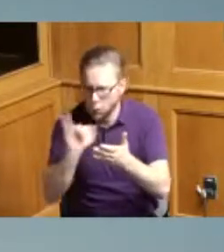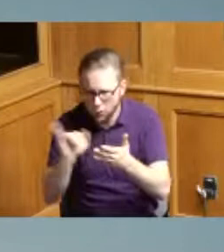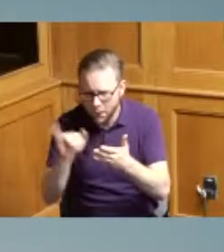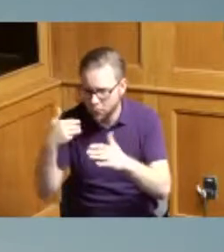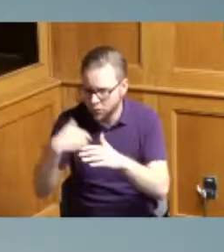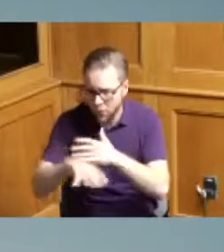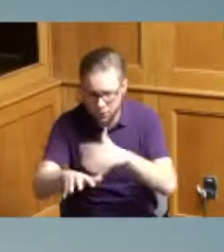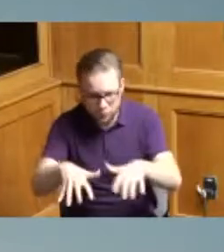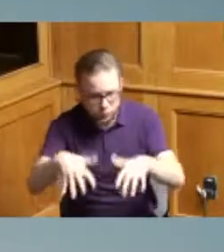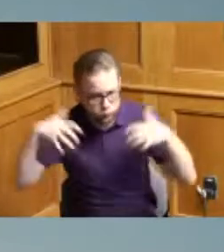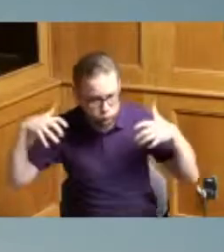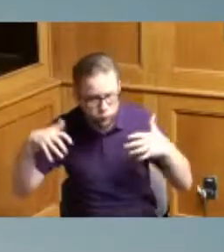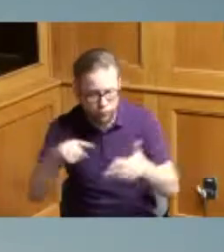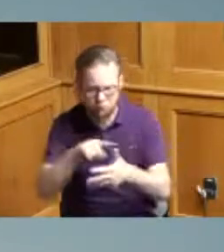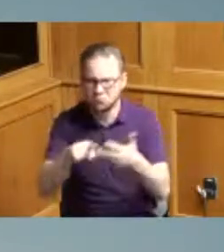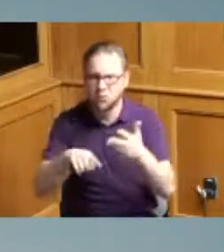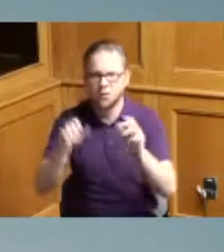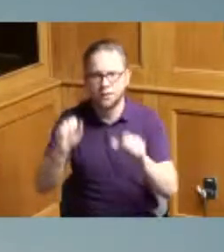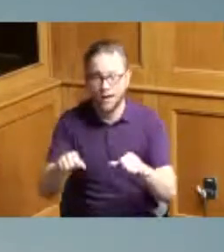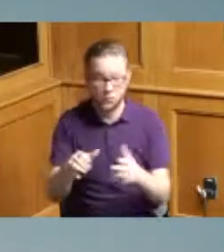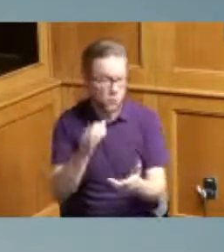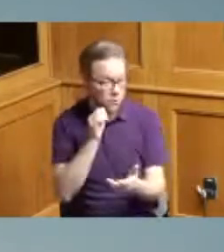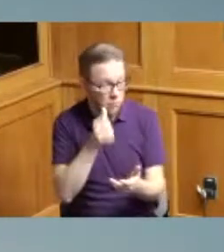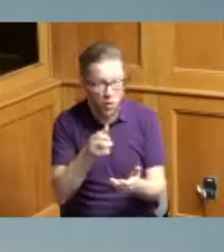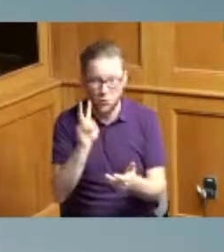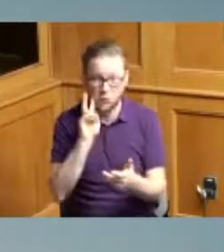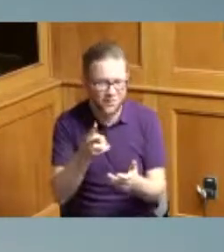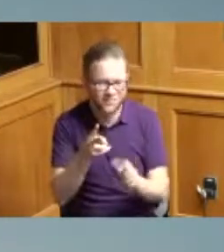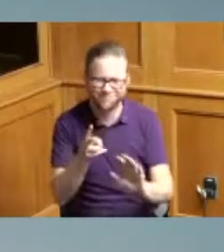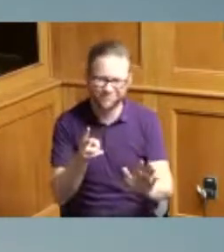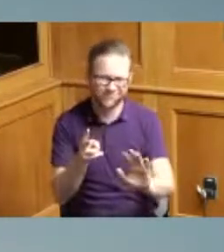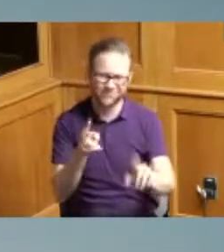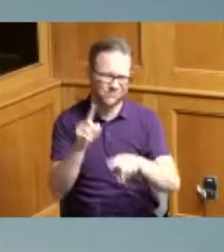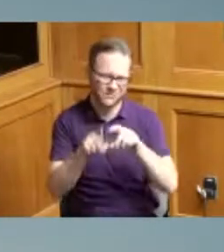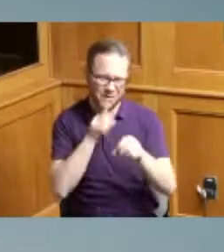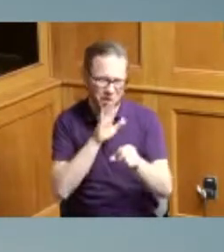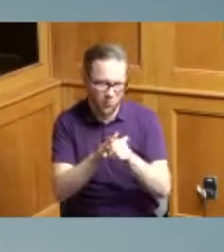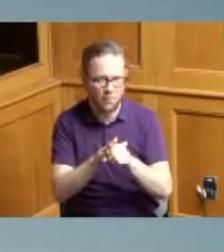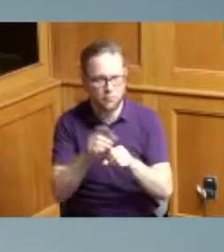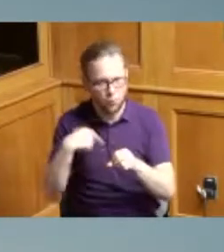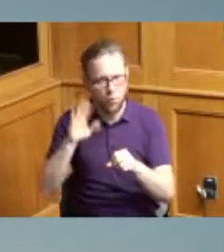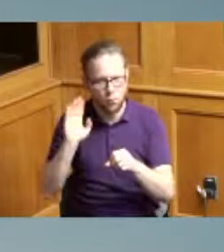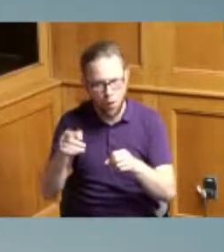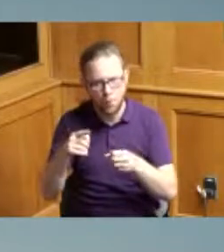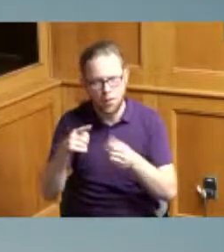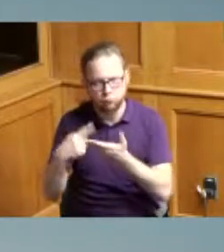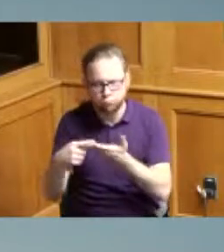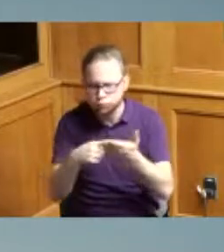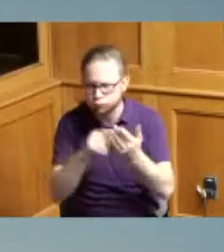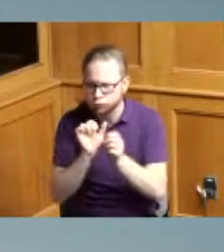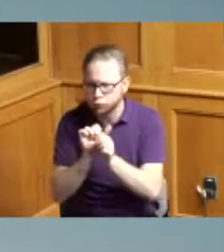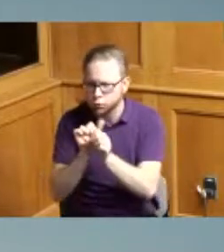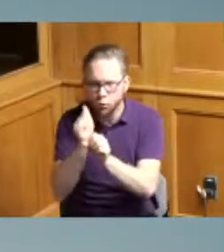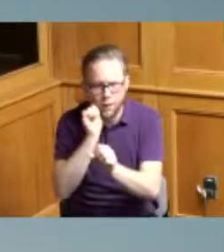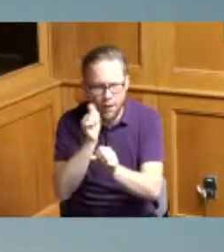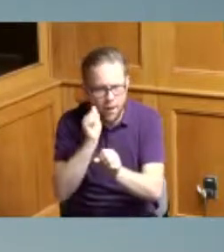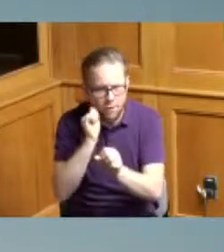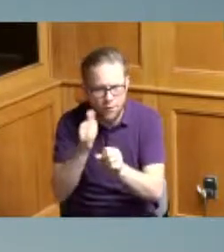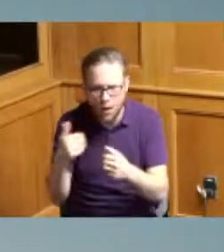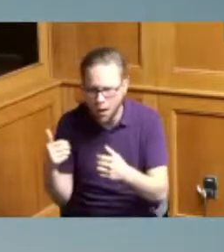stadium so I wish I could give you a tomorrow or the next day but we're going to be pulling these things together on a day-by-day basis just to make sure that we can host the event as I'm sure the